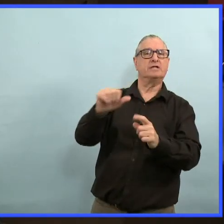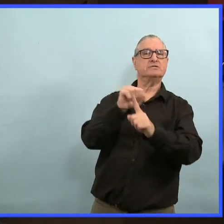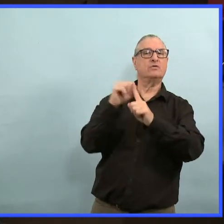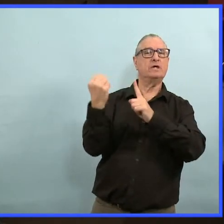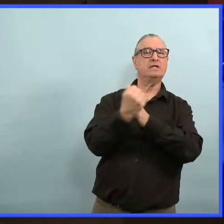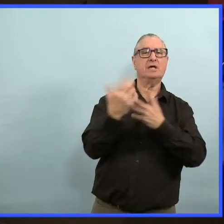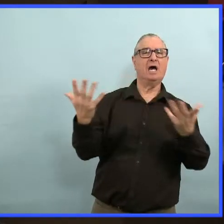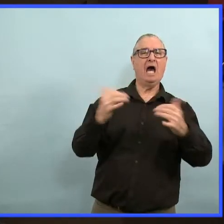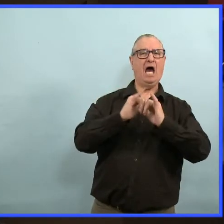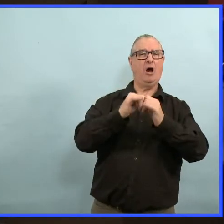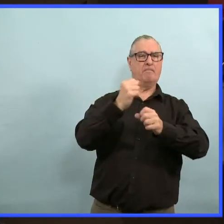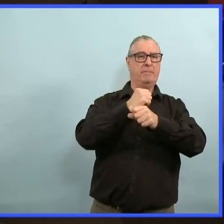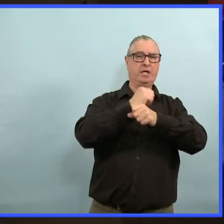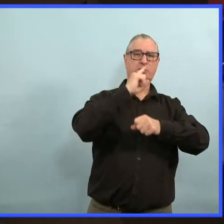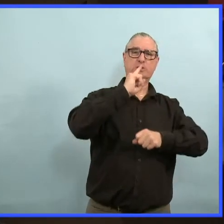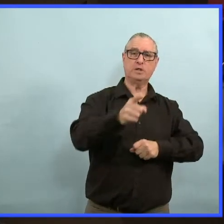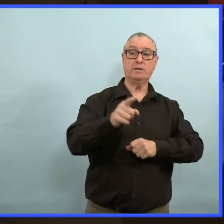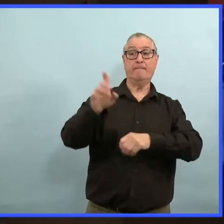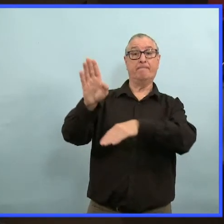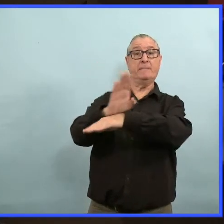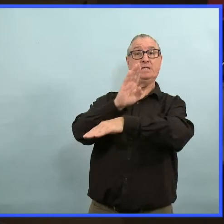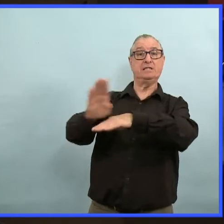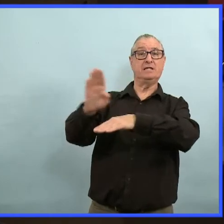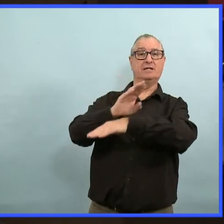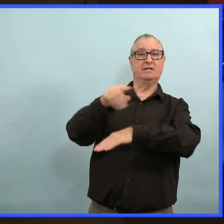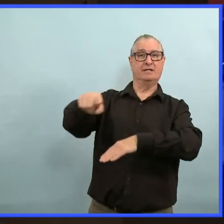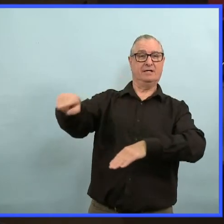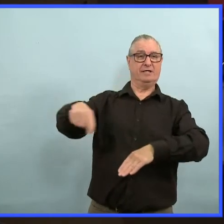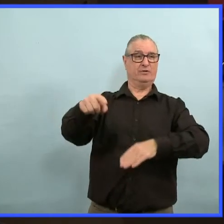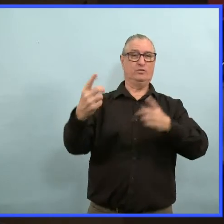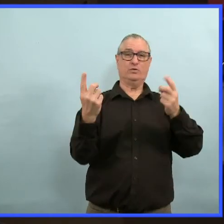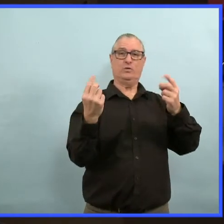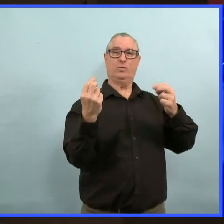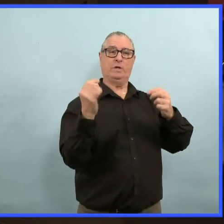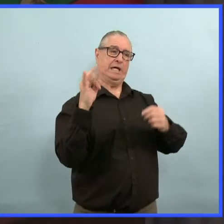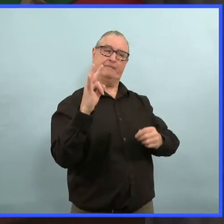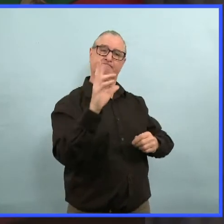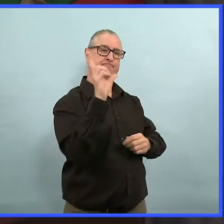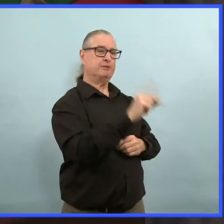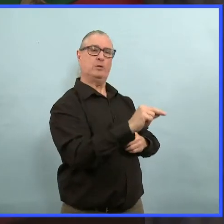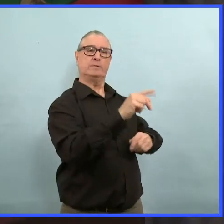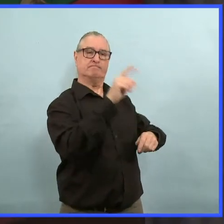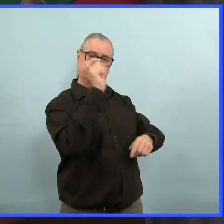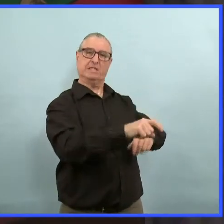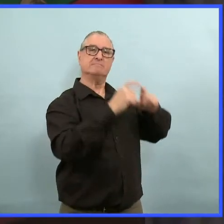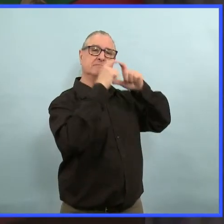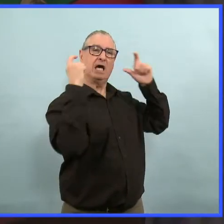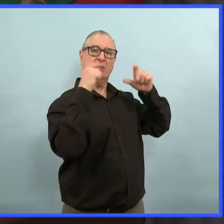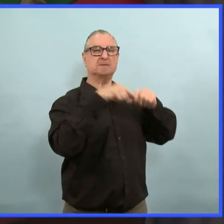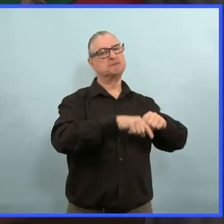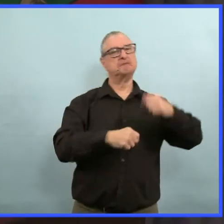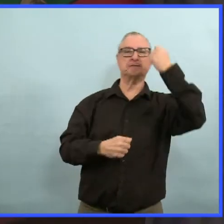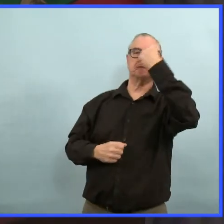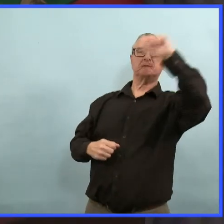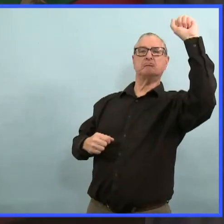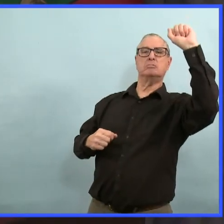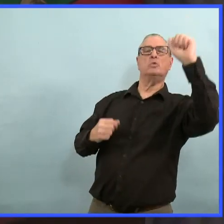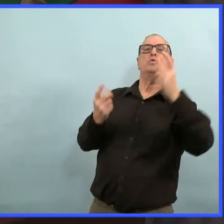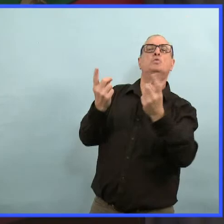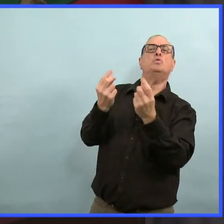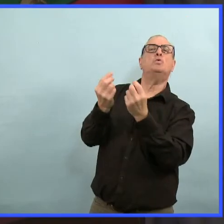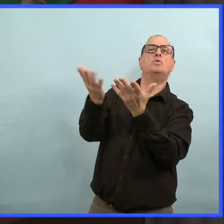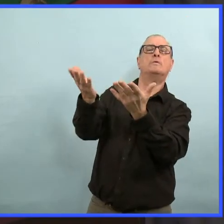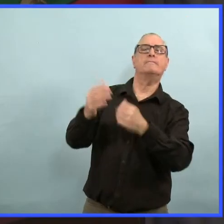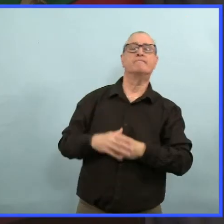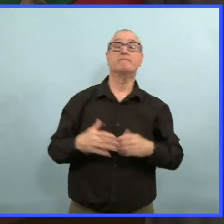left on their own against these people so i i want to assure the and reassure the business sector